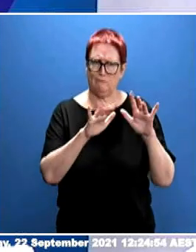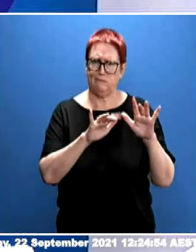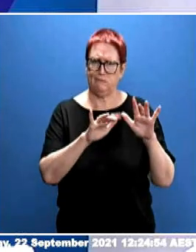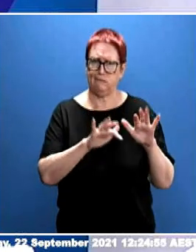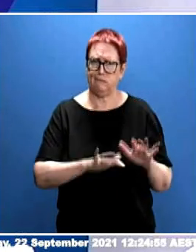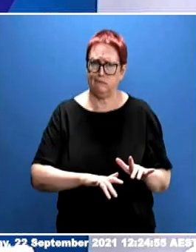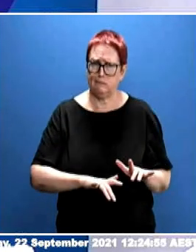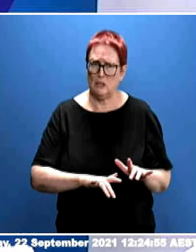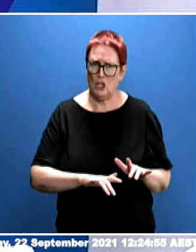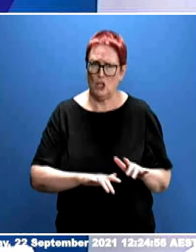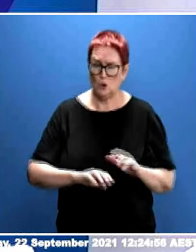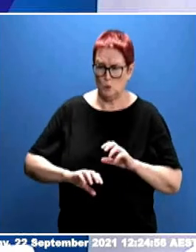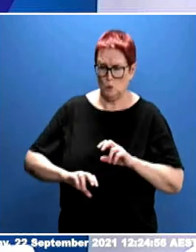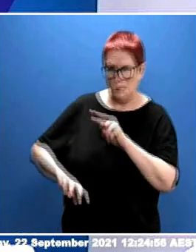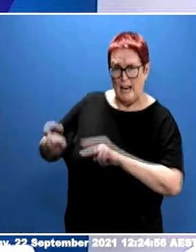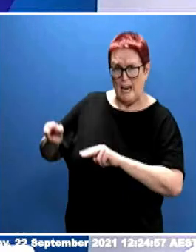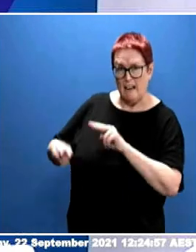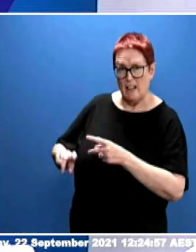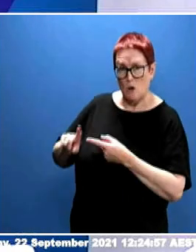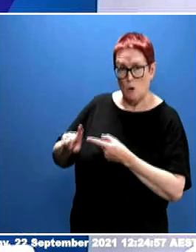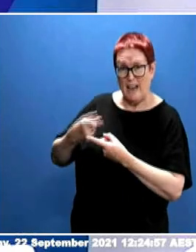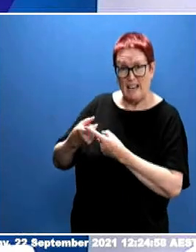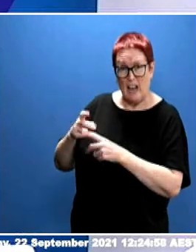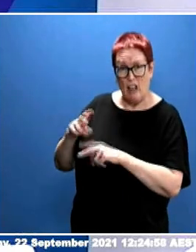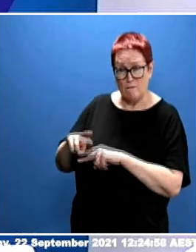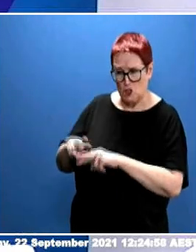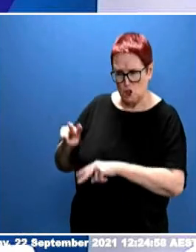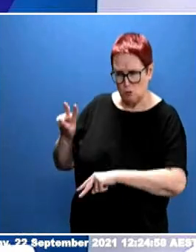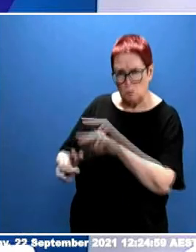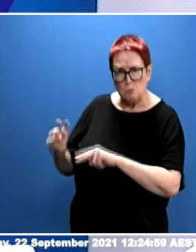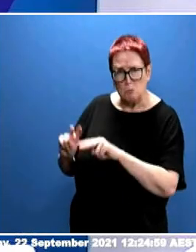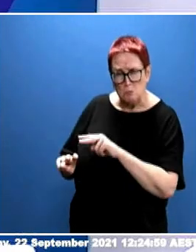evaluating the Kath French Secure Care Centre, a number of recommendations,